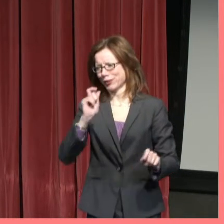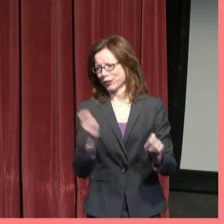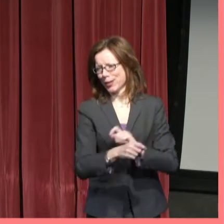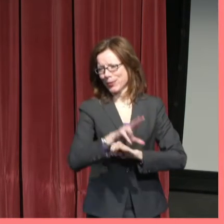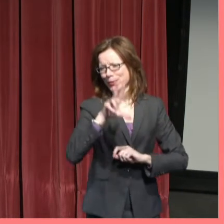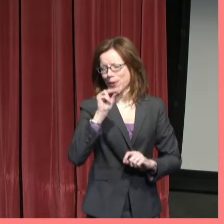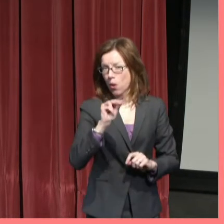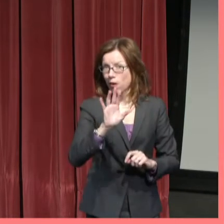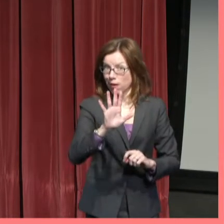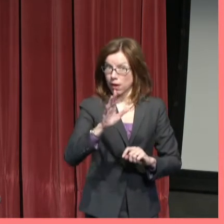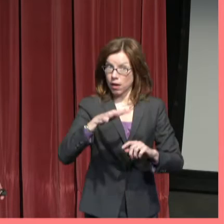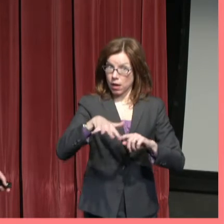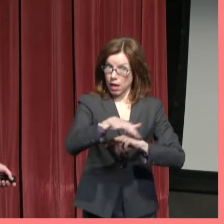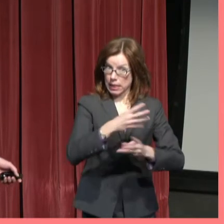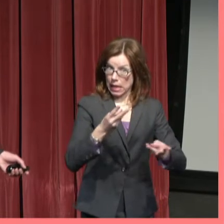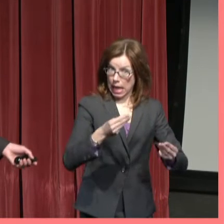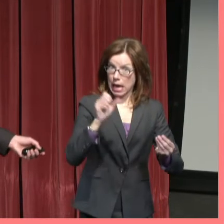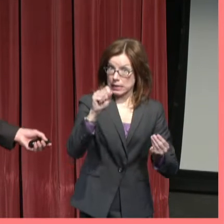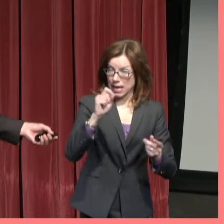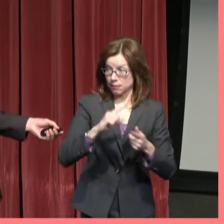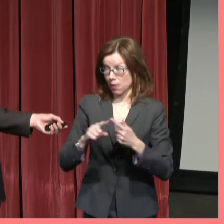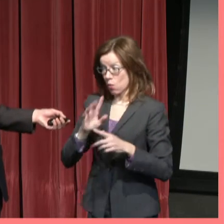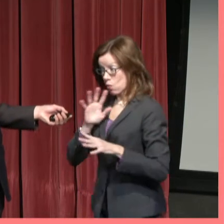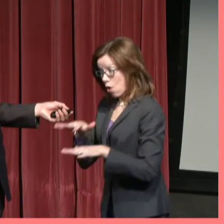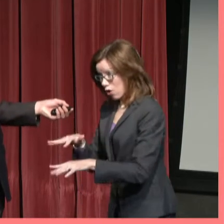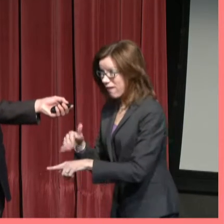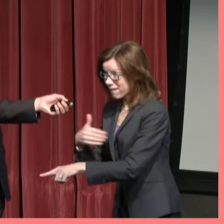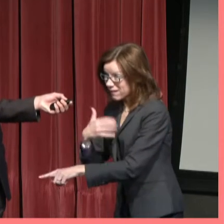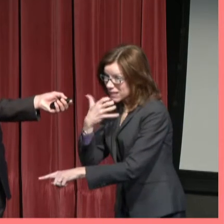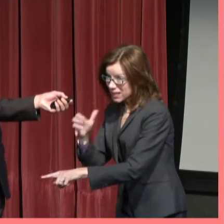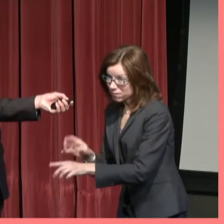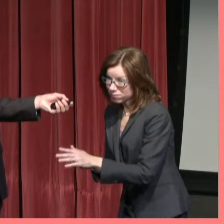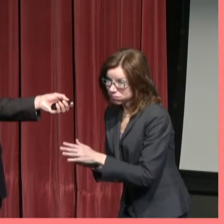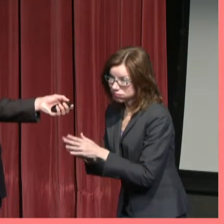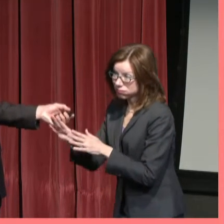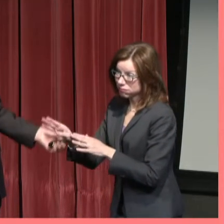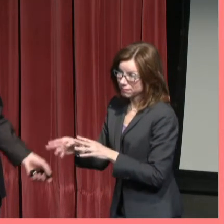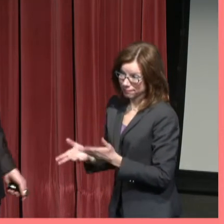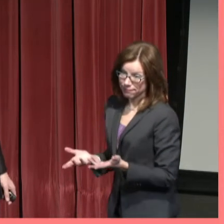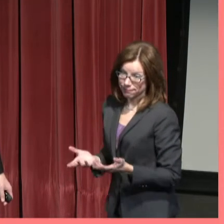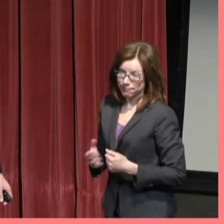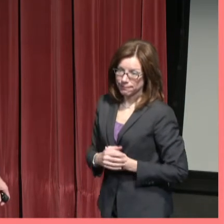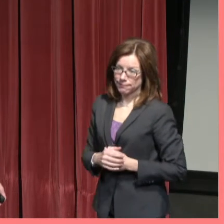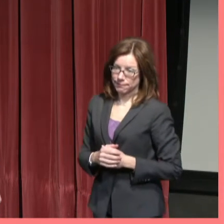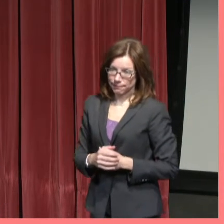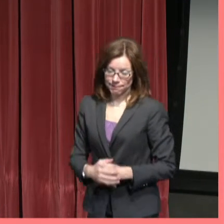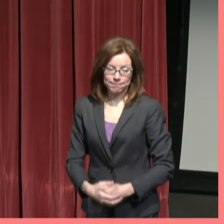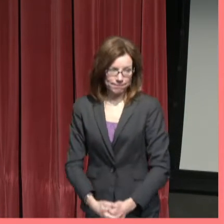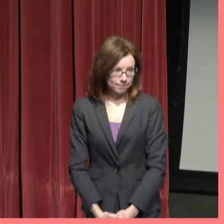it doesn't mean it's not there.